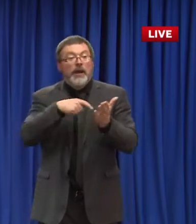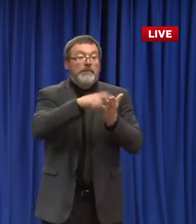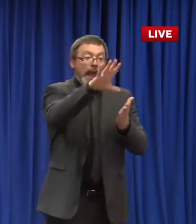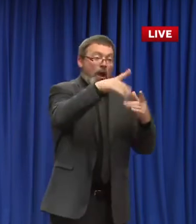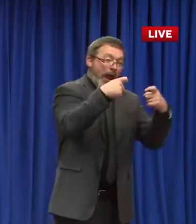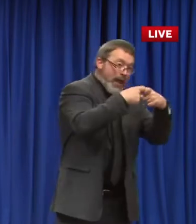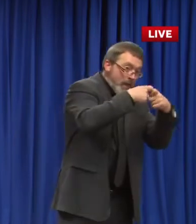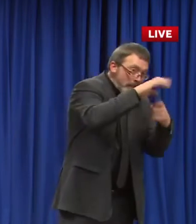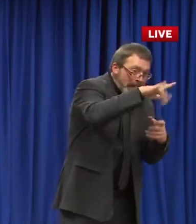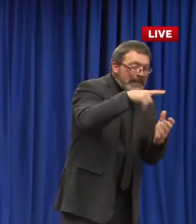PAY THEIR TAXES PAY THEIR BILLS.